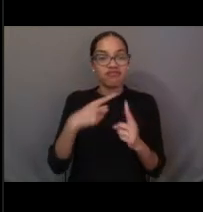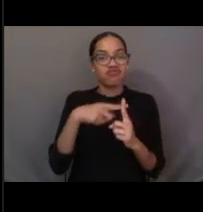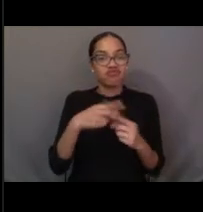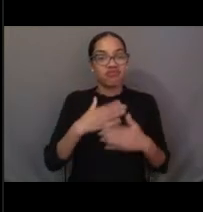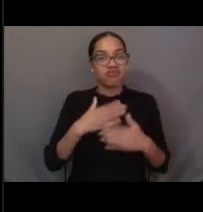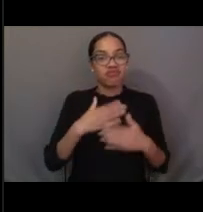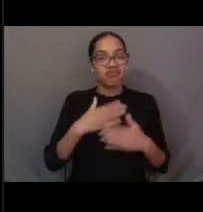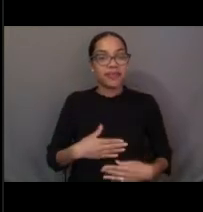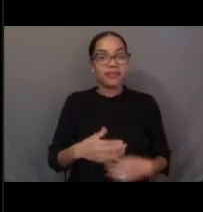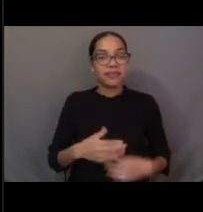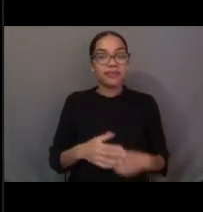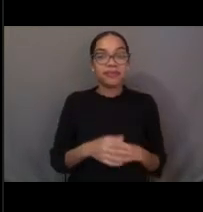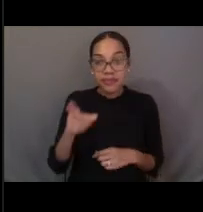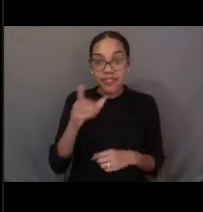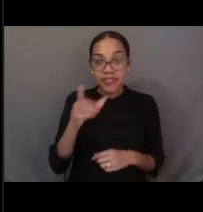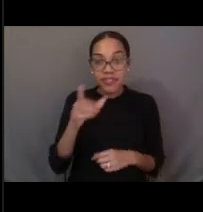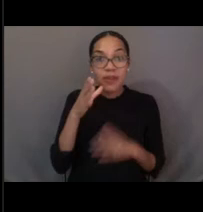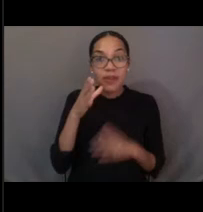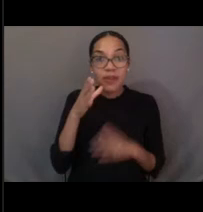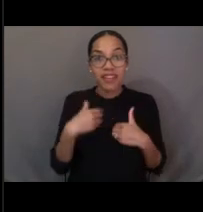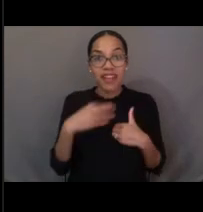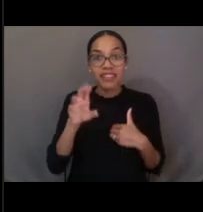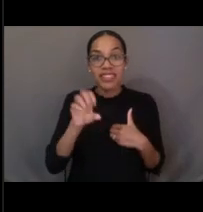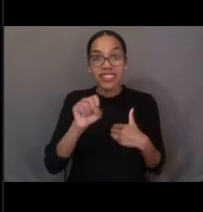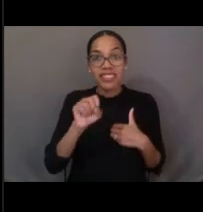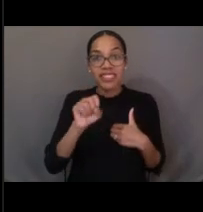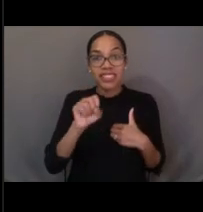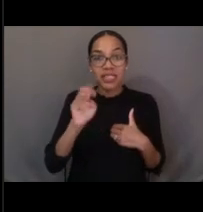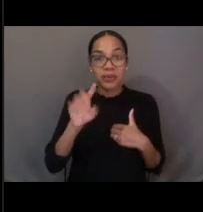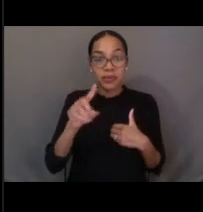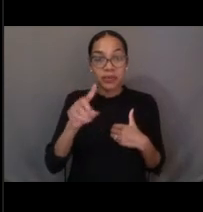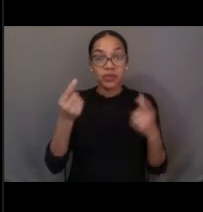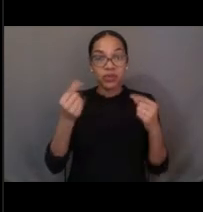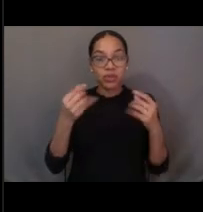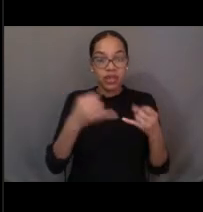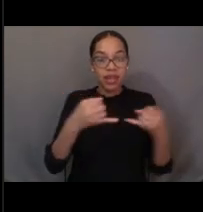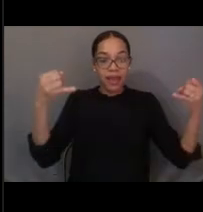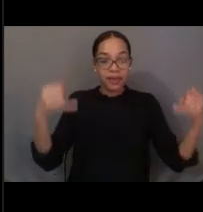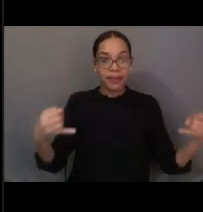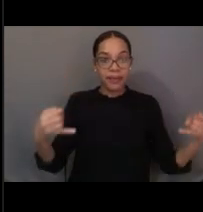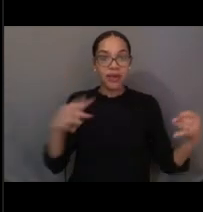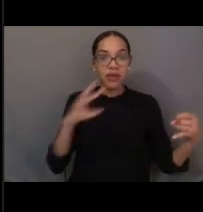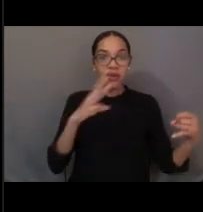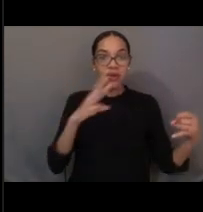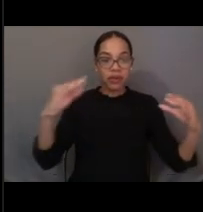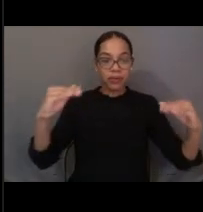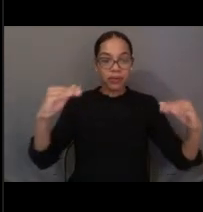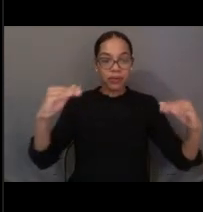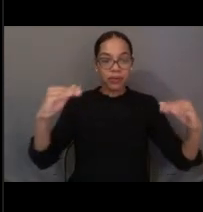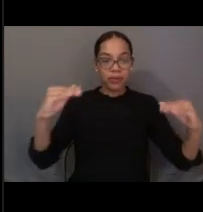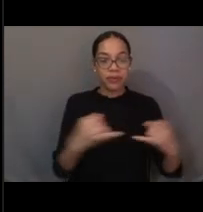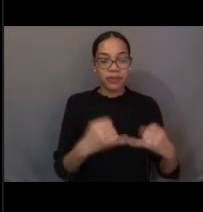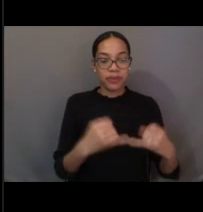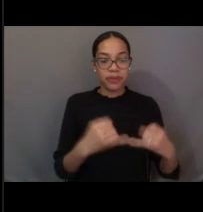on these long lines under the water and they just pulled them up to harvest that seaweed. And then of course we have shellfish farms.